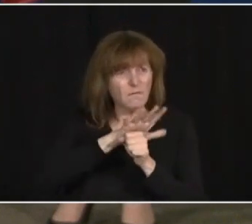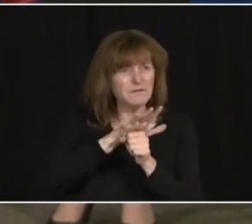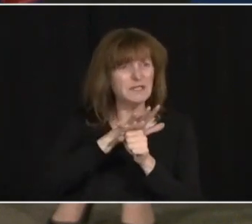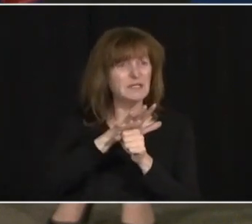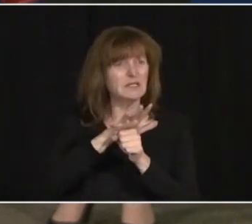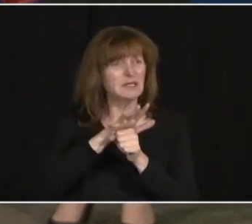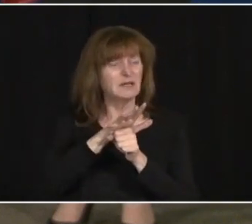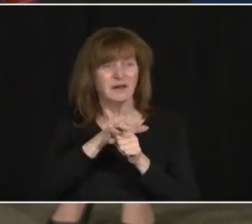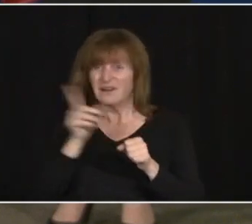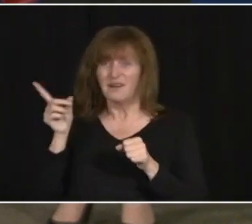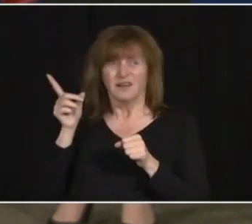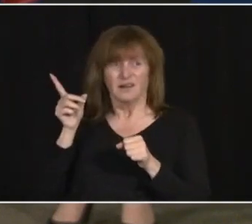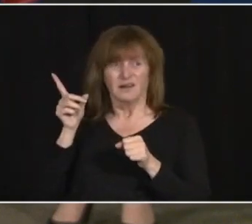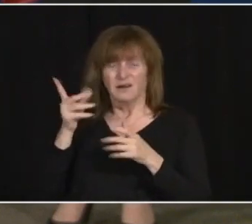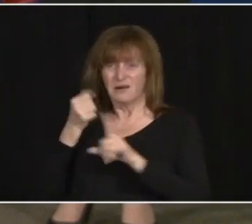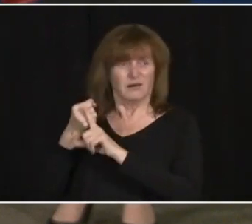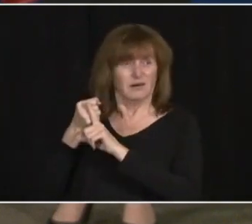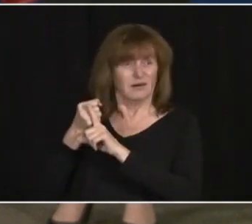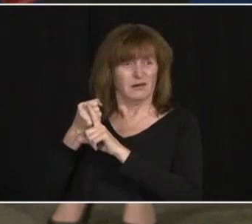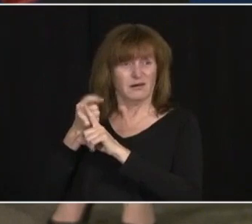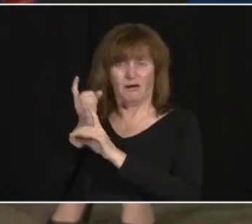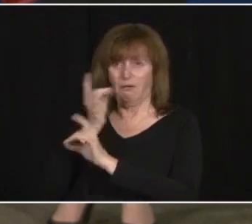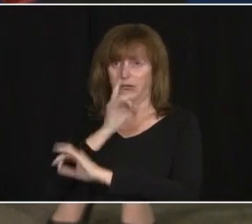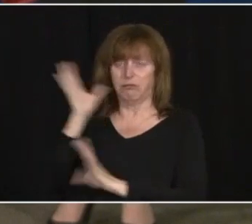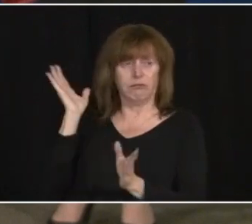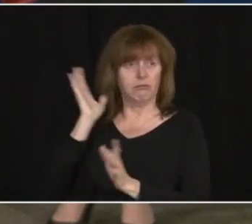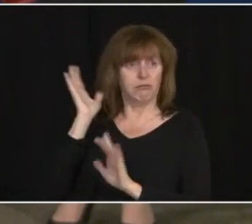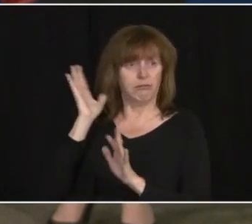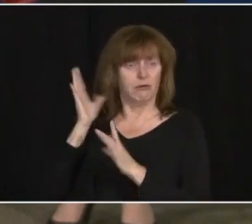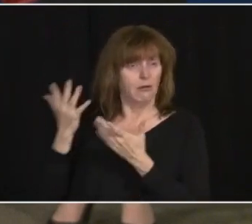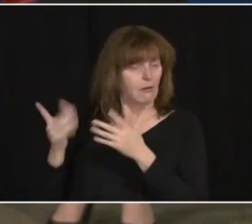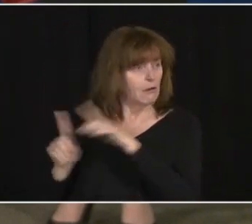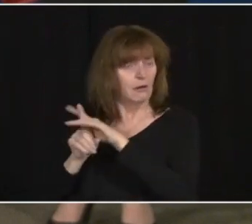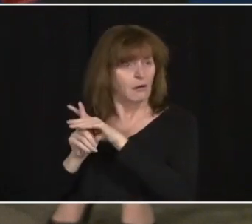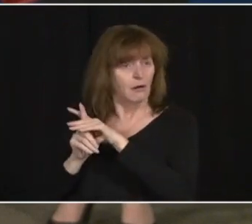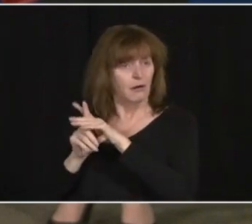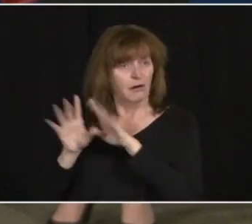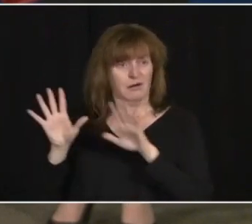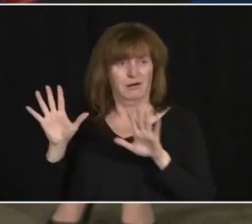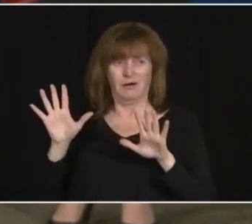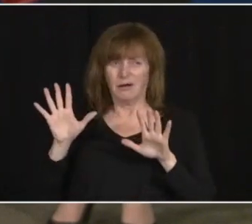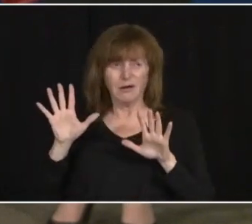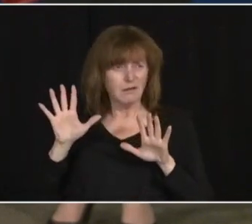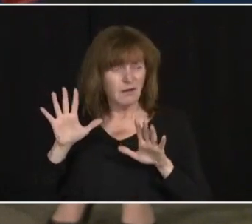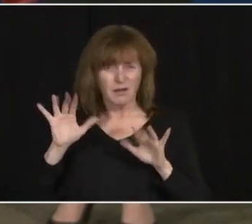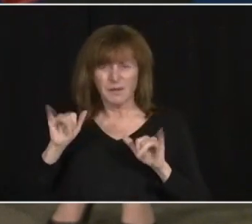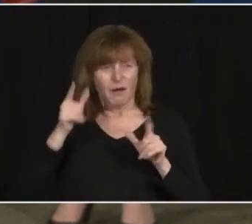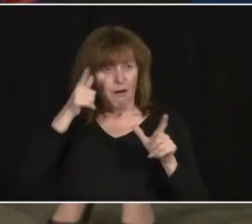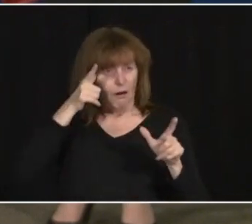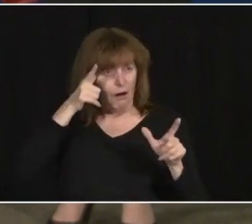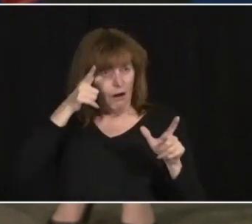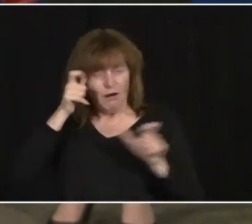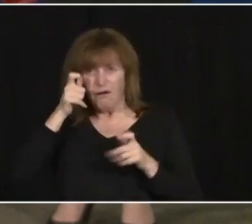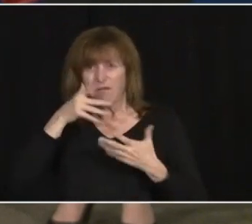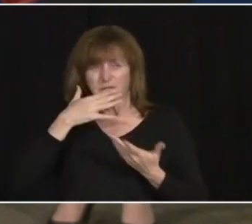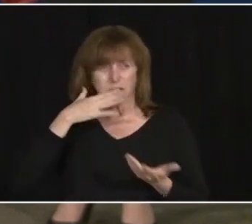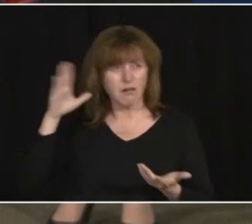to face this unimaginable tragedy, to have the unthinkable act of evil rep into their community and into their providence,